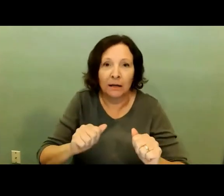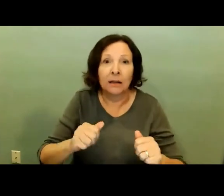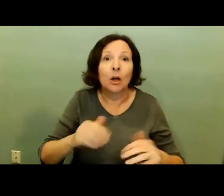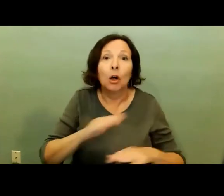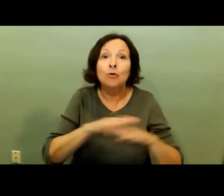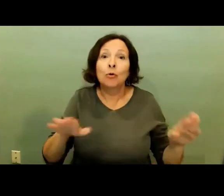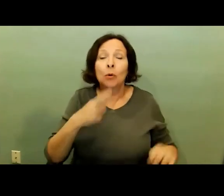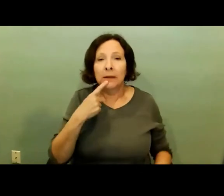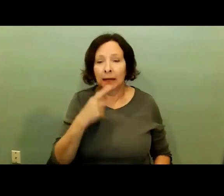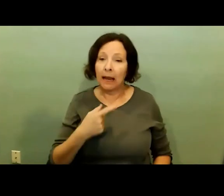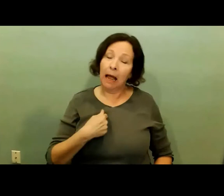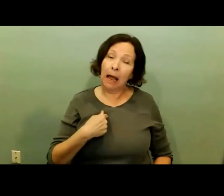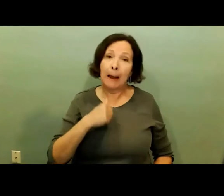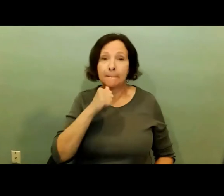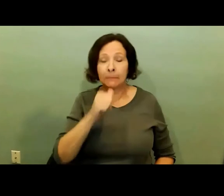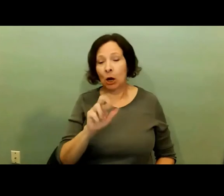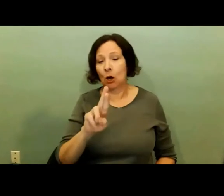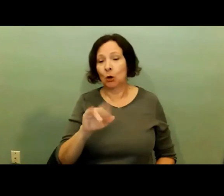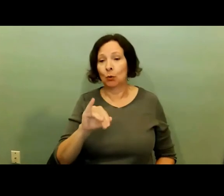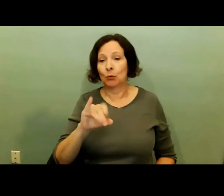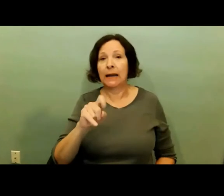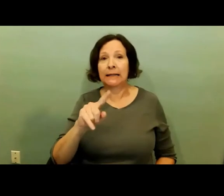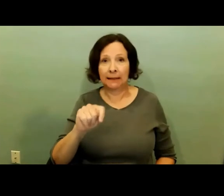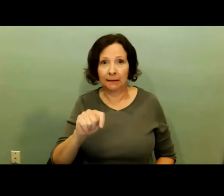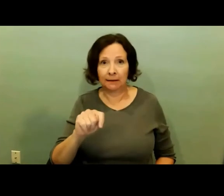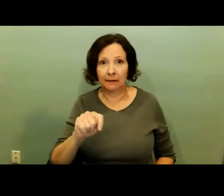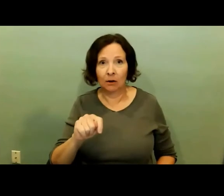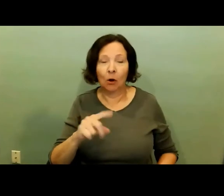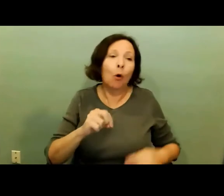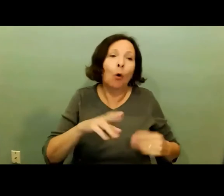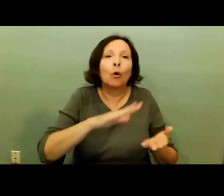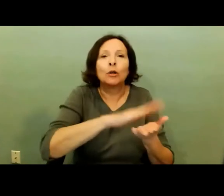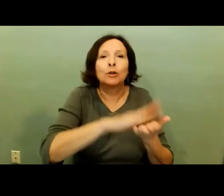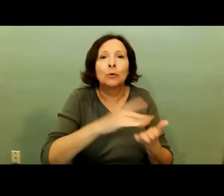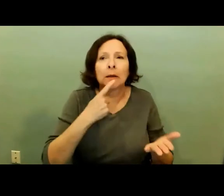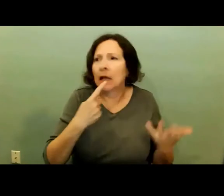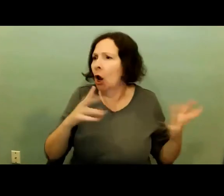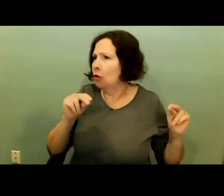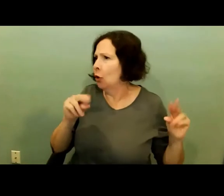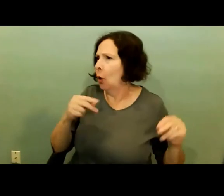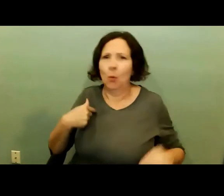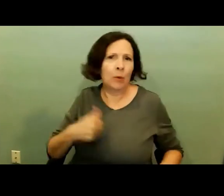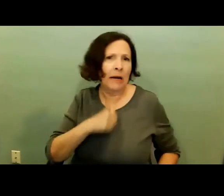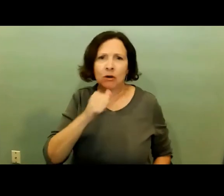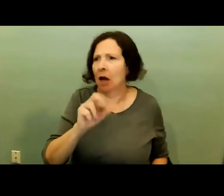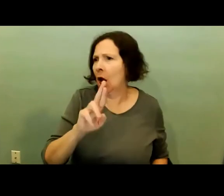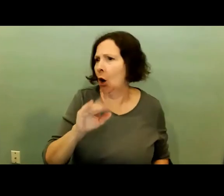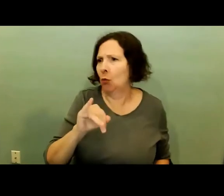or institutions proclaiming this is not who we are but another racial incident occurs.